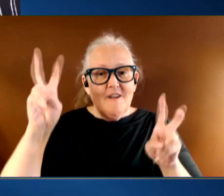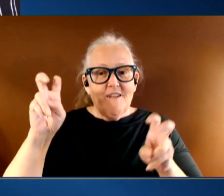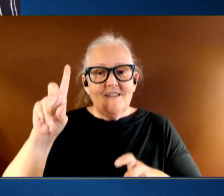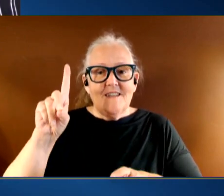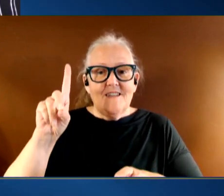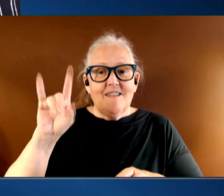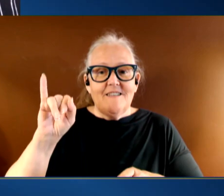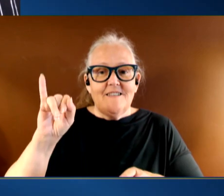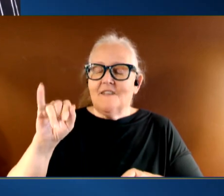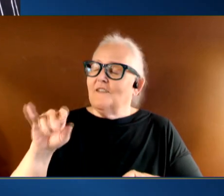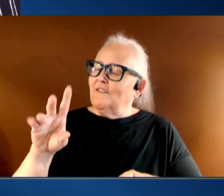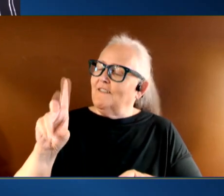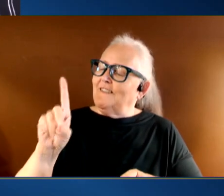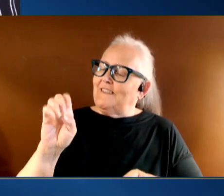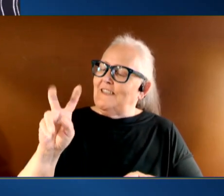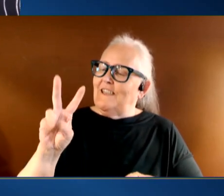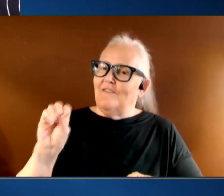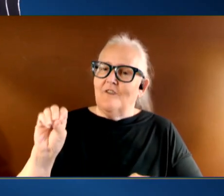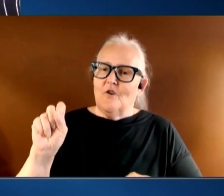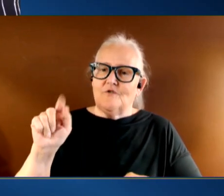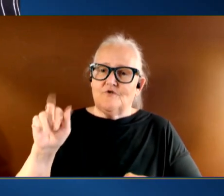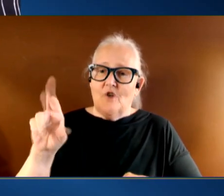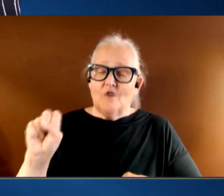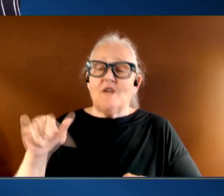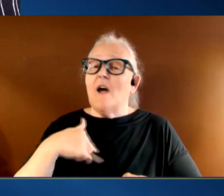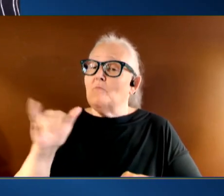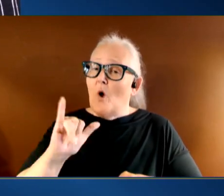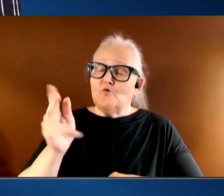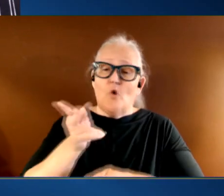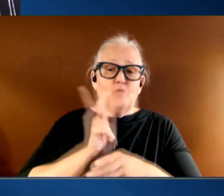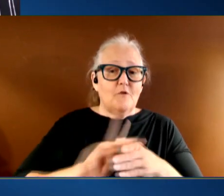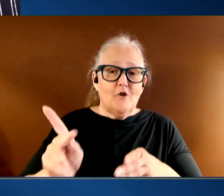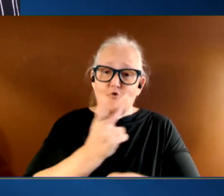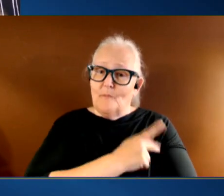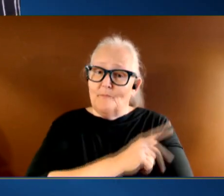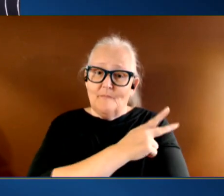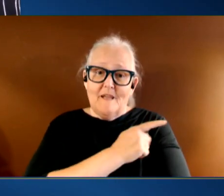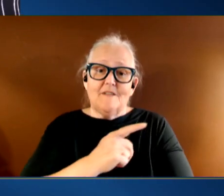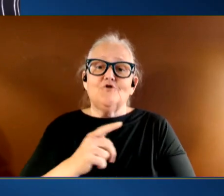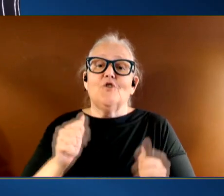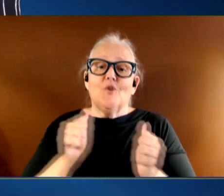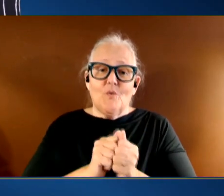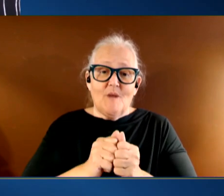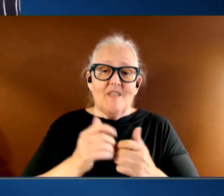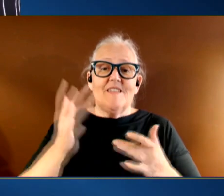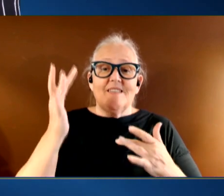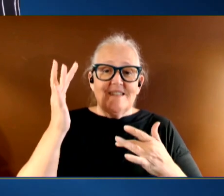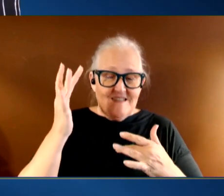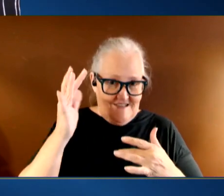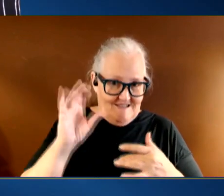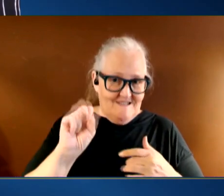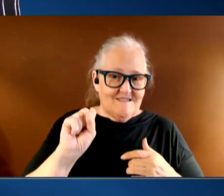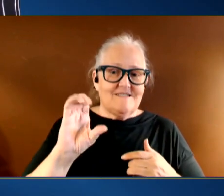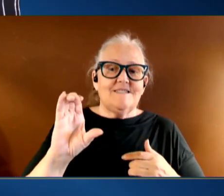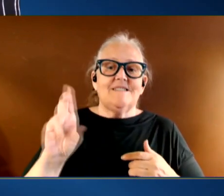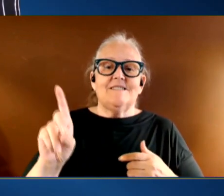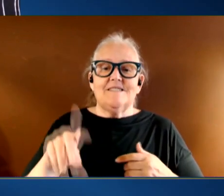also a professional patient advocate with Sick Cells and the SCDA. And just, you know, other